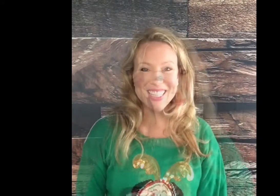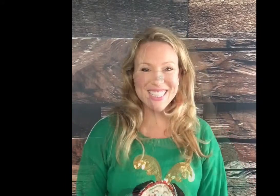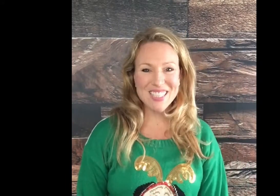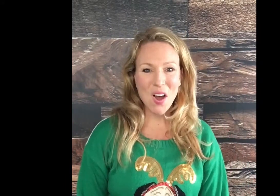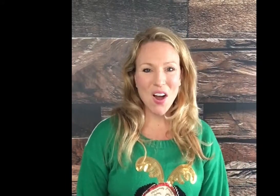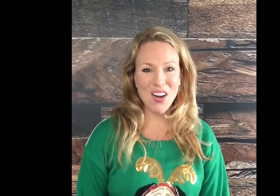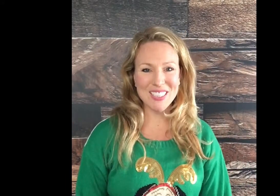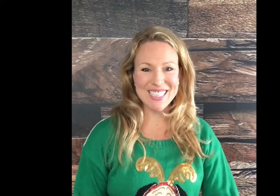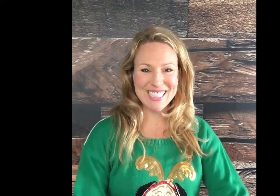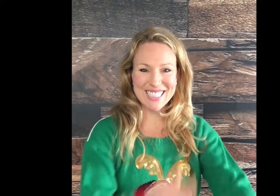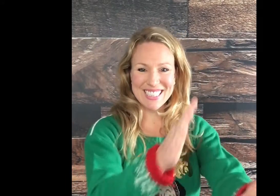SONGS